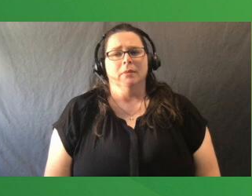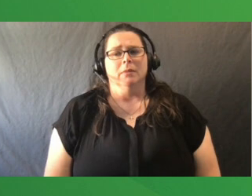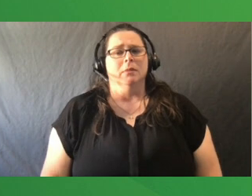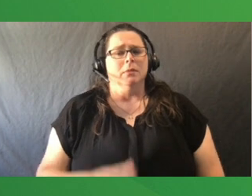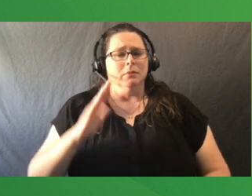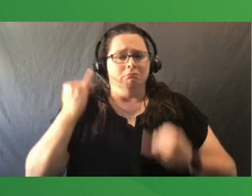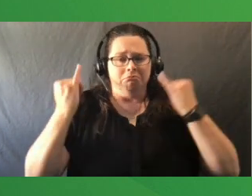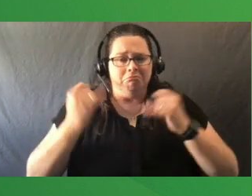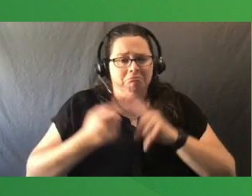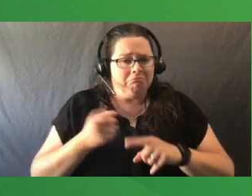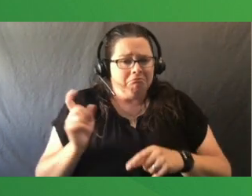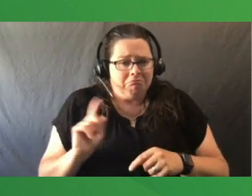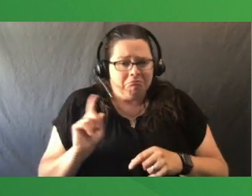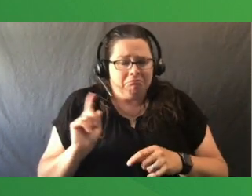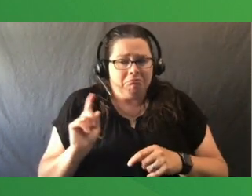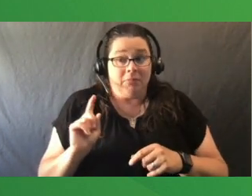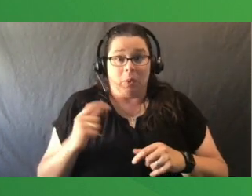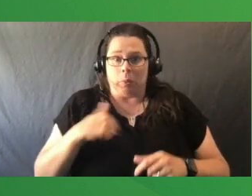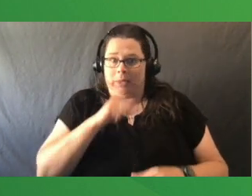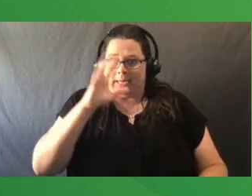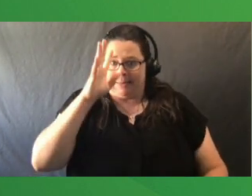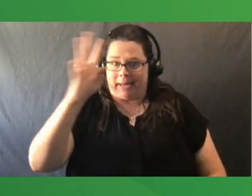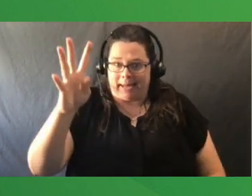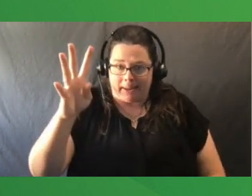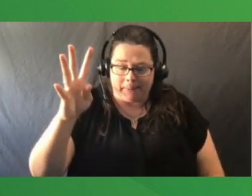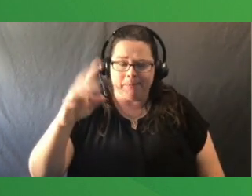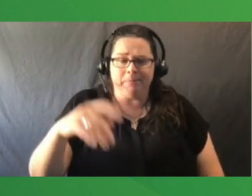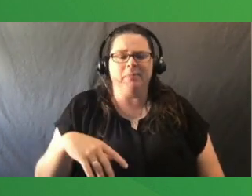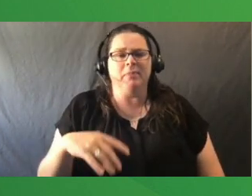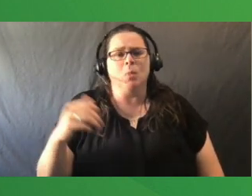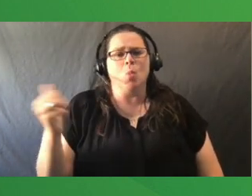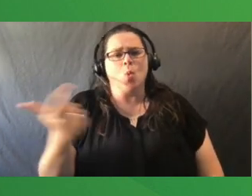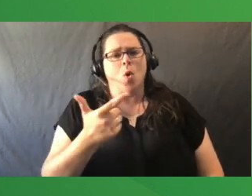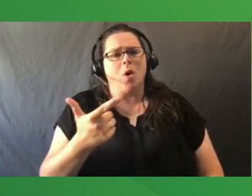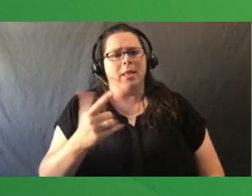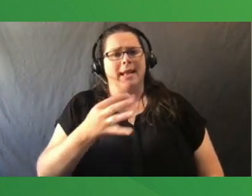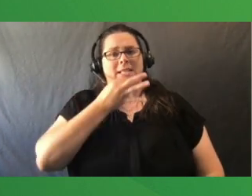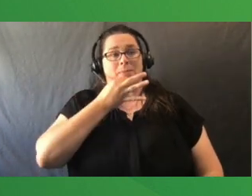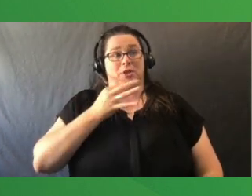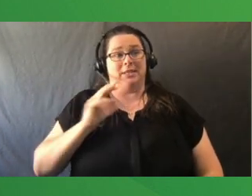We didn't make this up. We're all experts at NSTA, but we aren't the major experts.